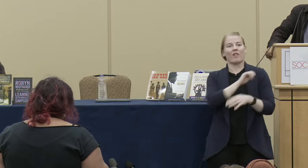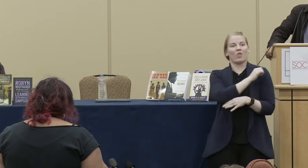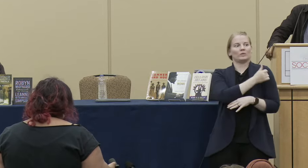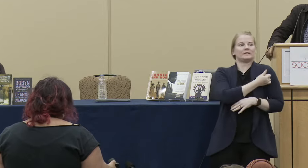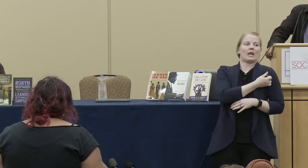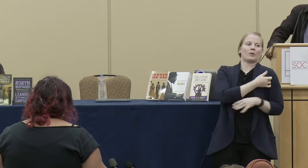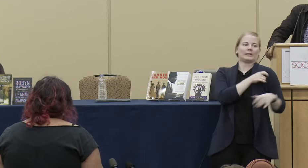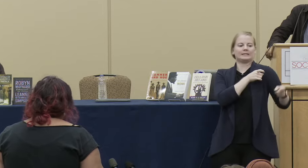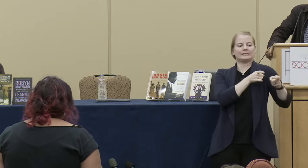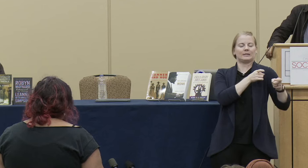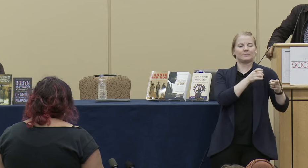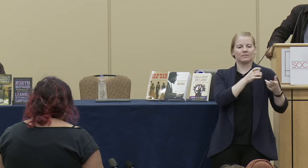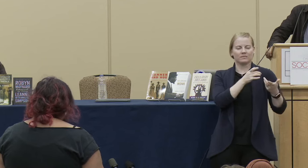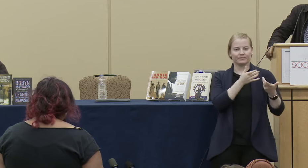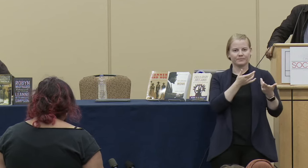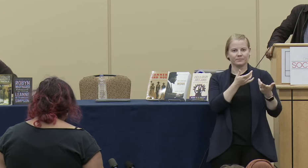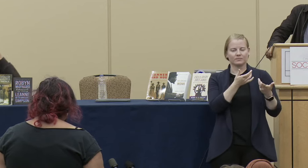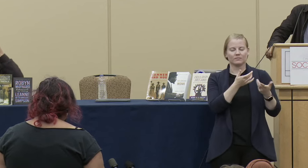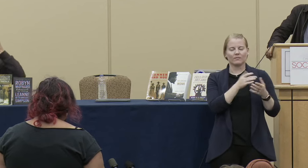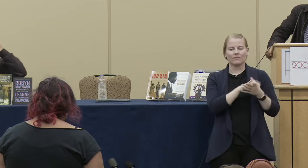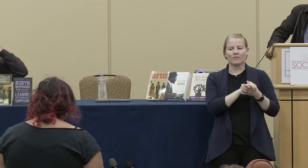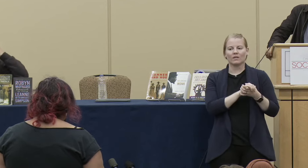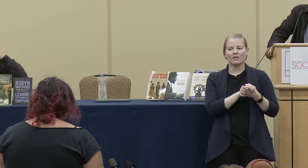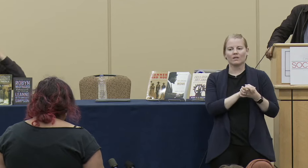this movement based on critiques of authoritarianism,